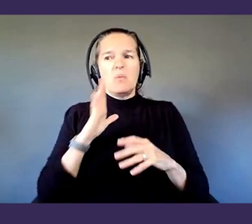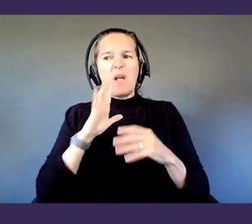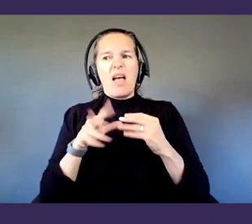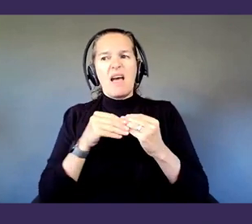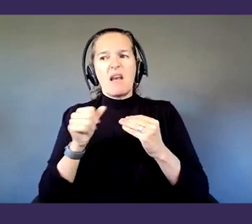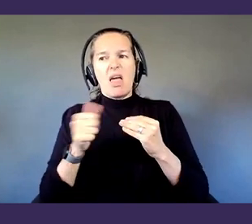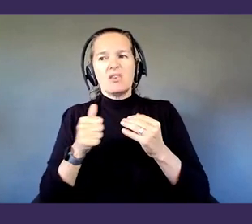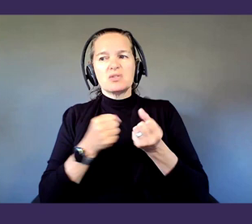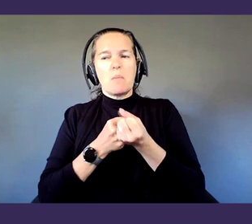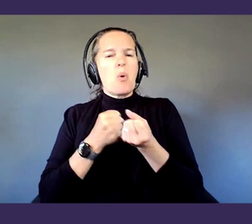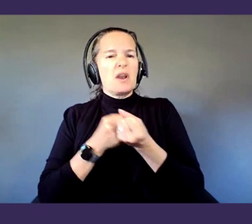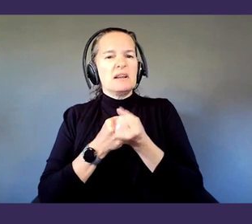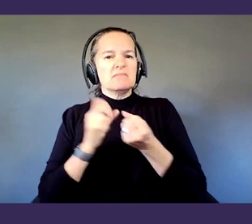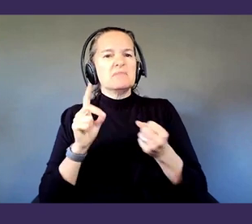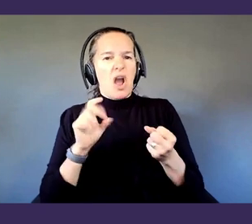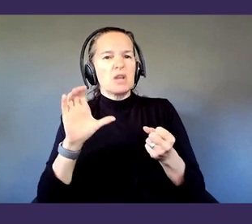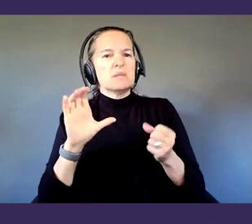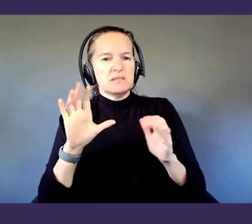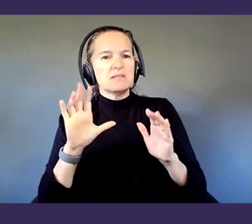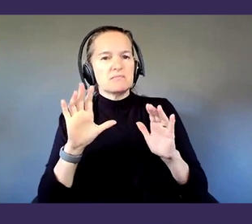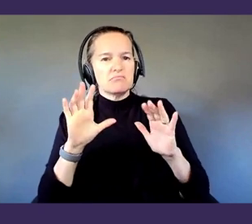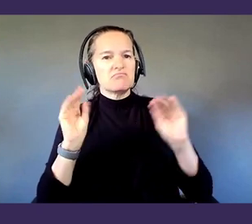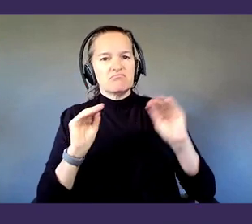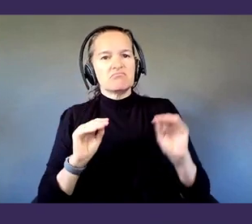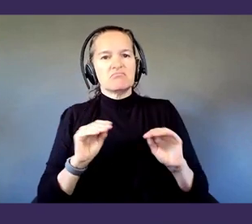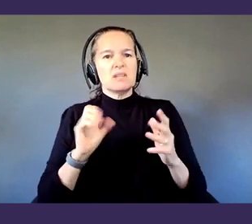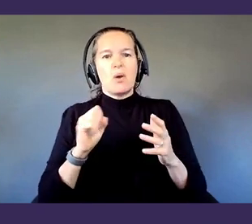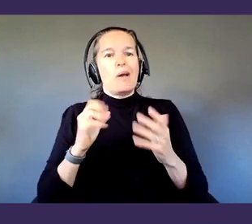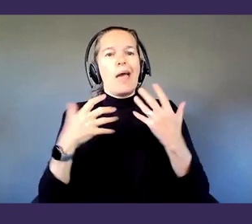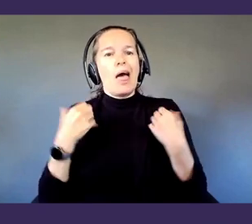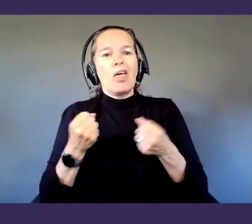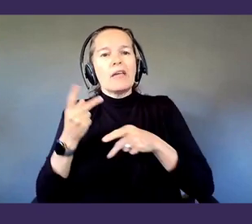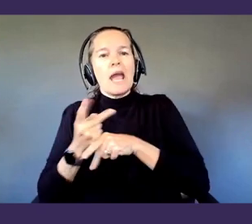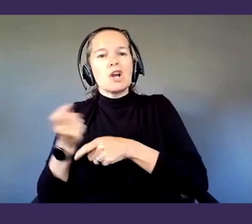if need be in subsequent appointments. So the healthcare surrogate, the power of attorney and the like.